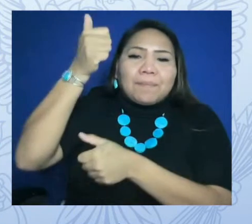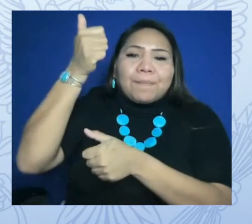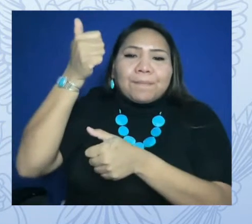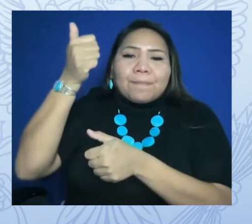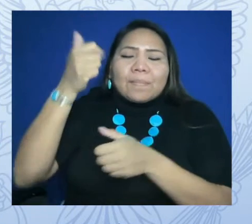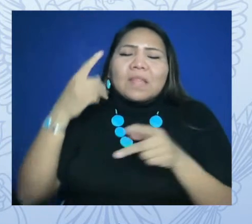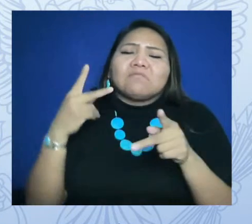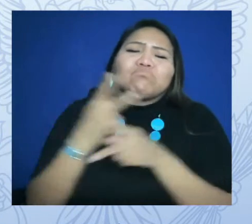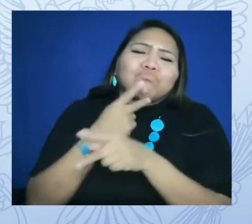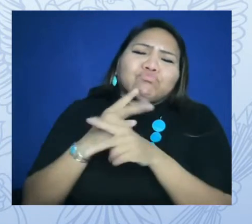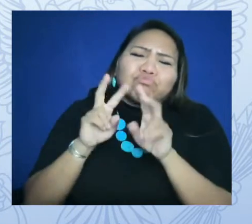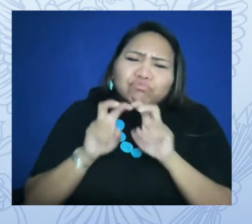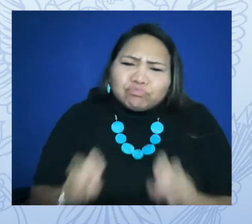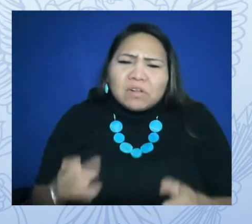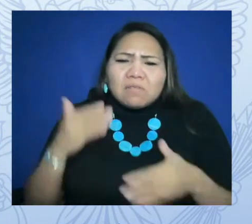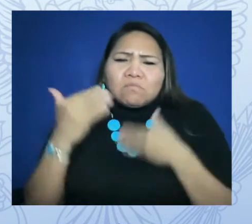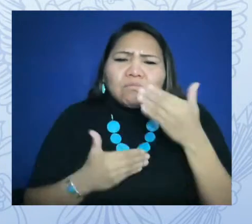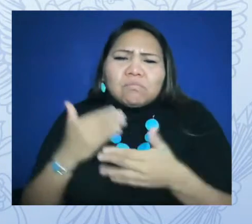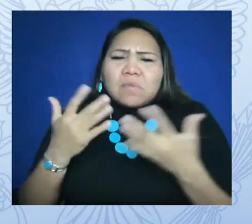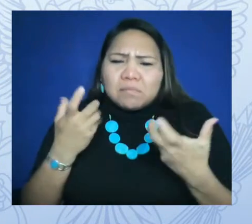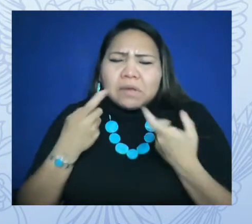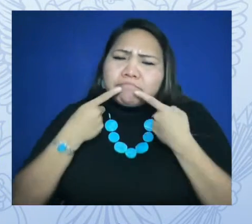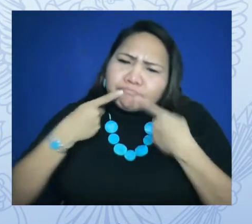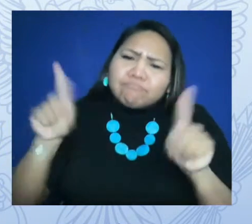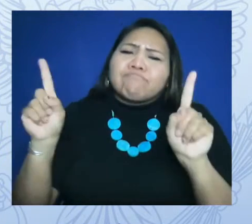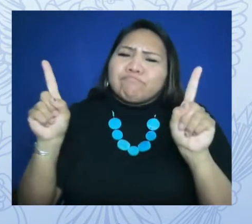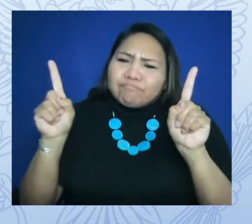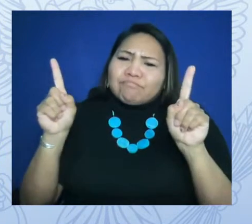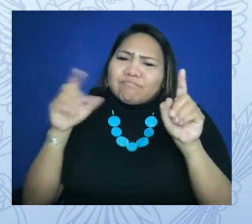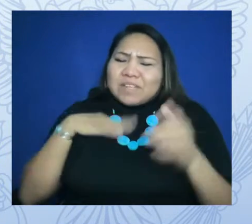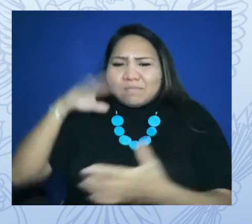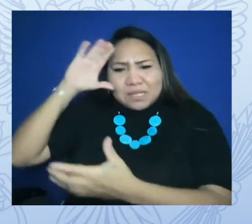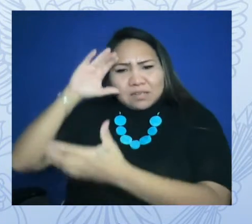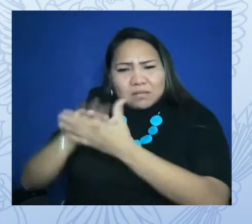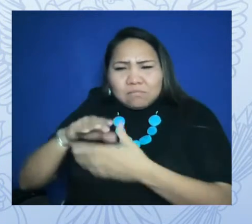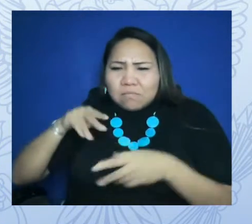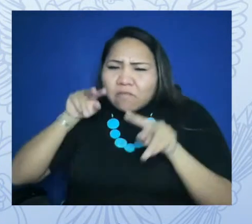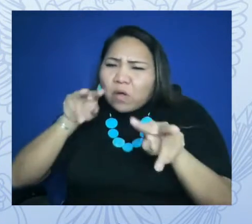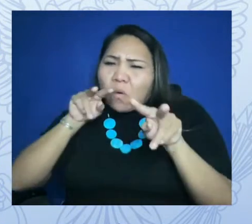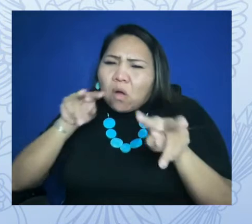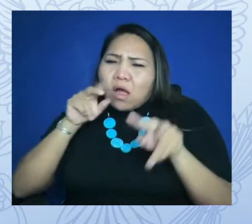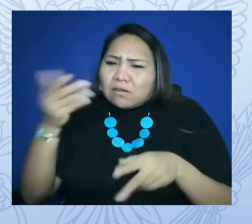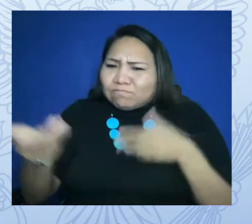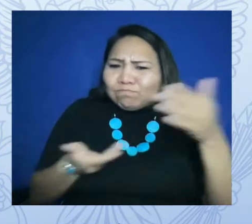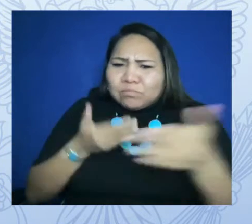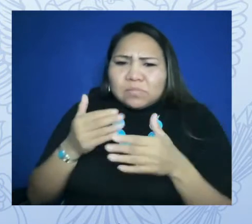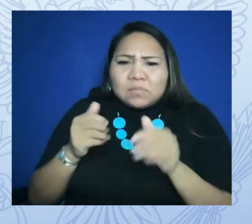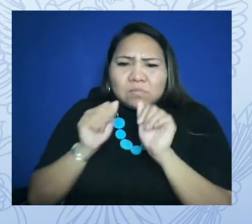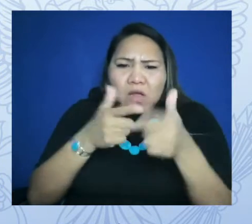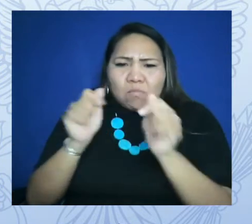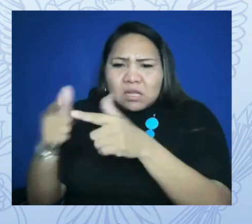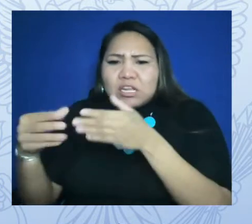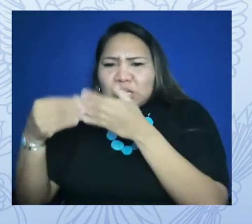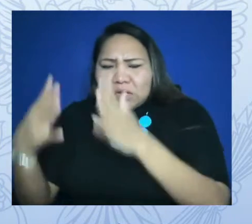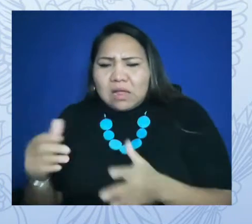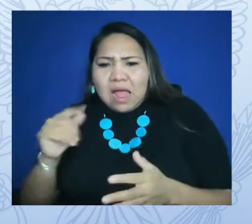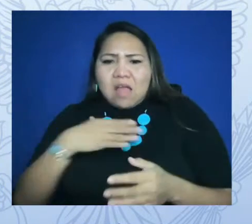And he is looking forward to welcoming tribal leaders for the White House tribal nation summit